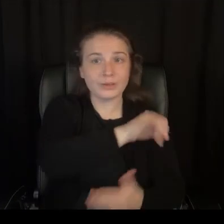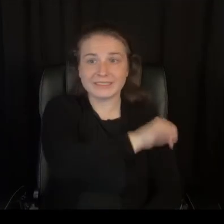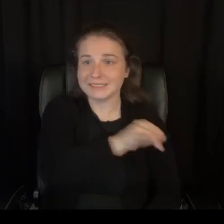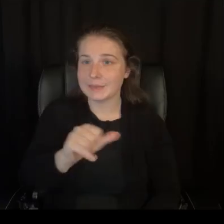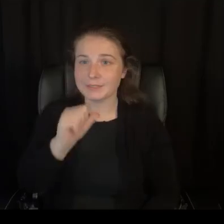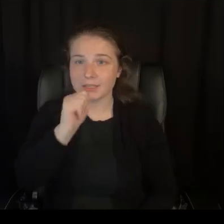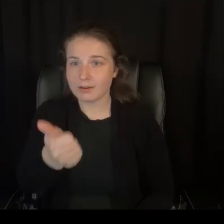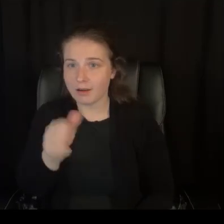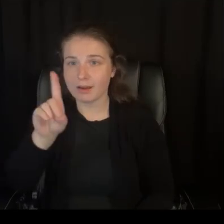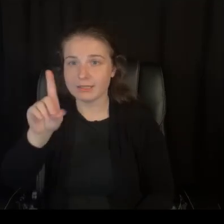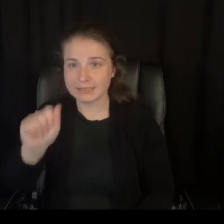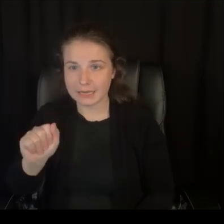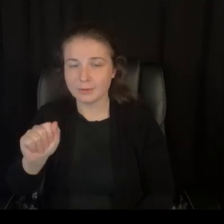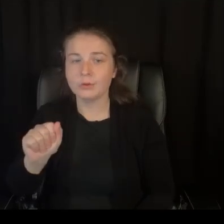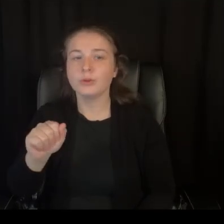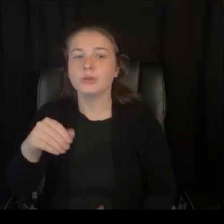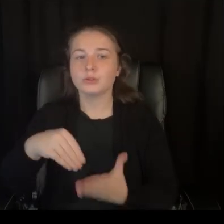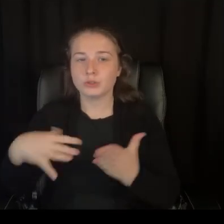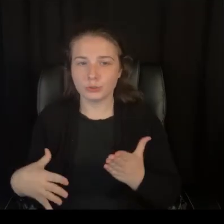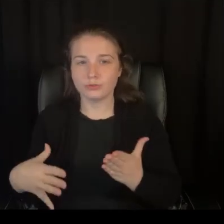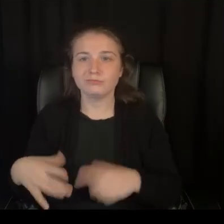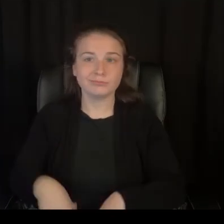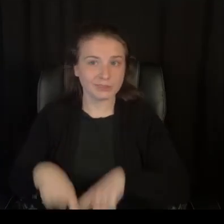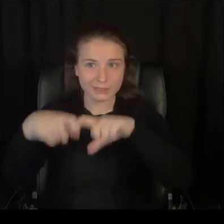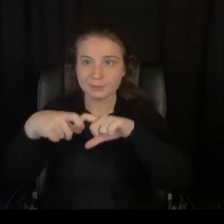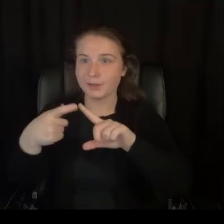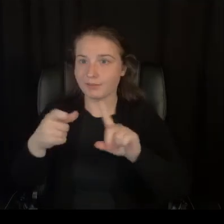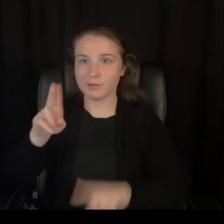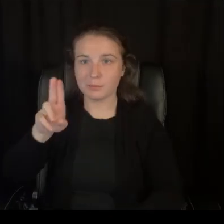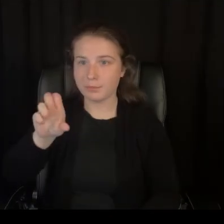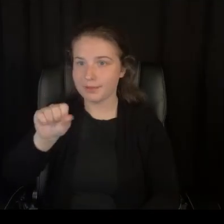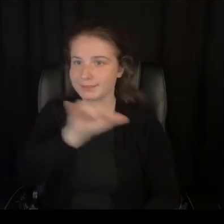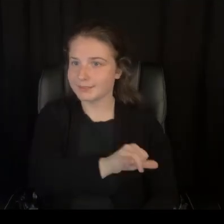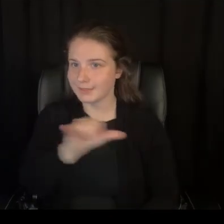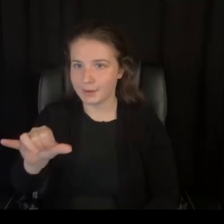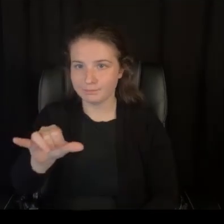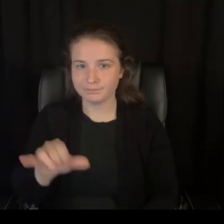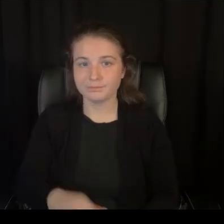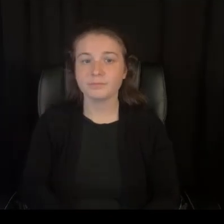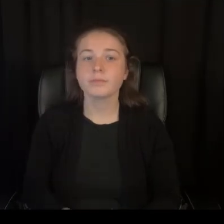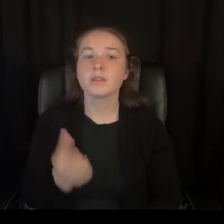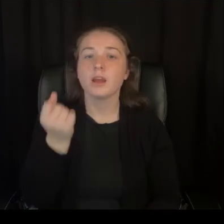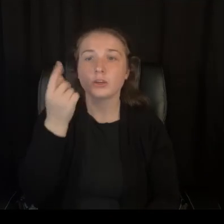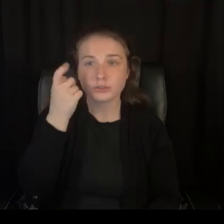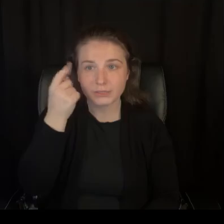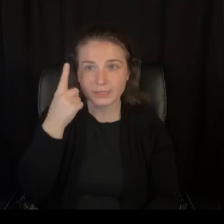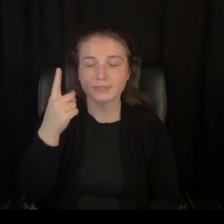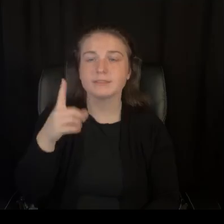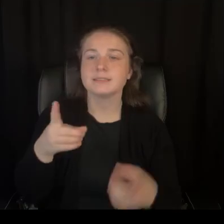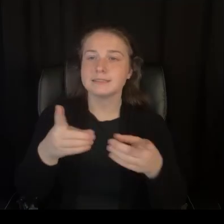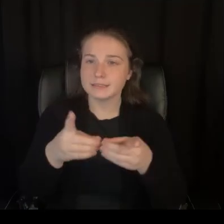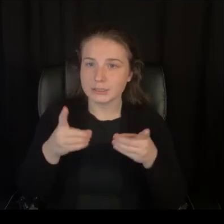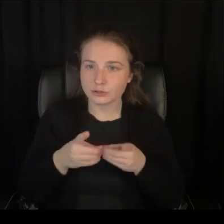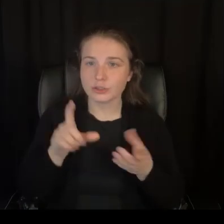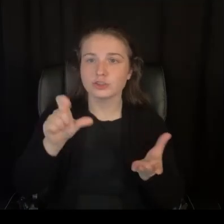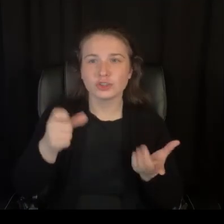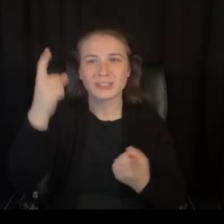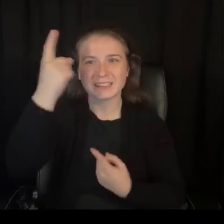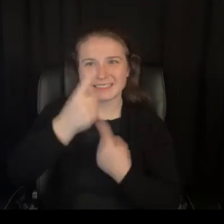disabled student who has been suspended from the bus. However, districts should consider whether the